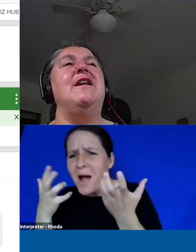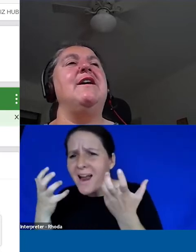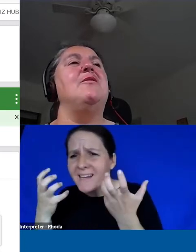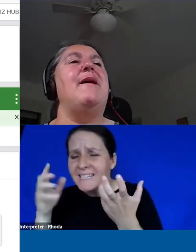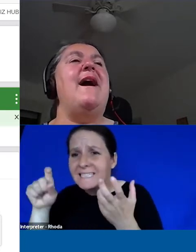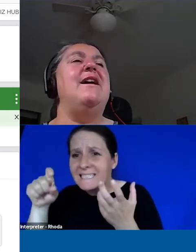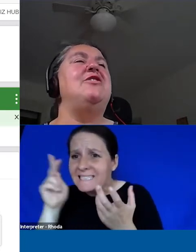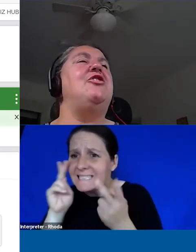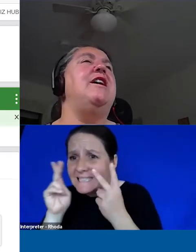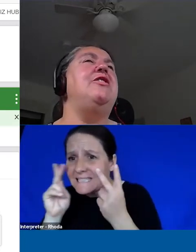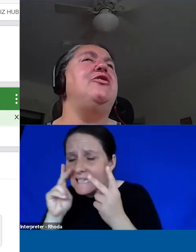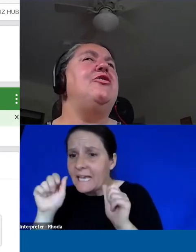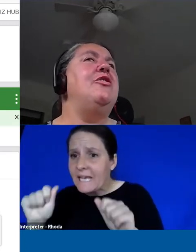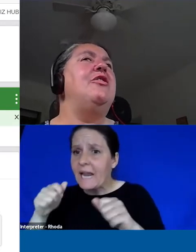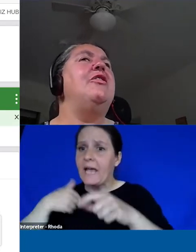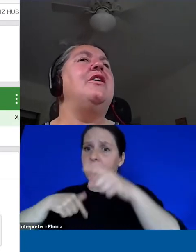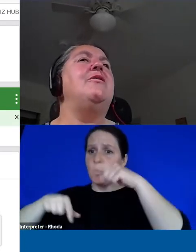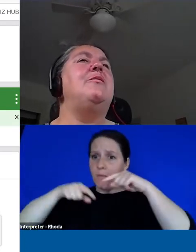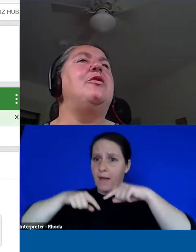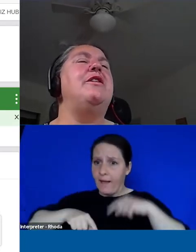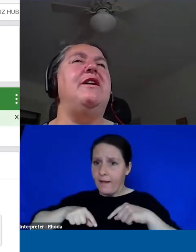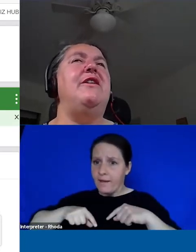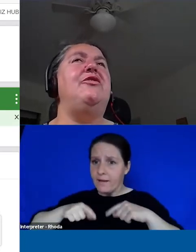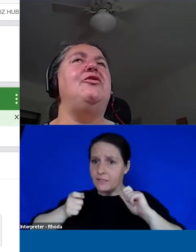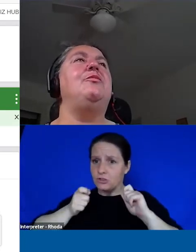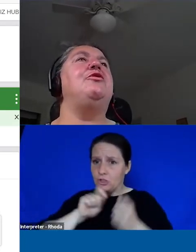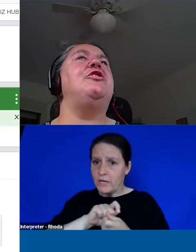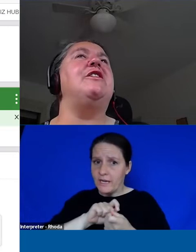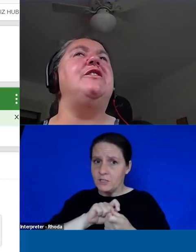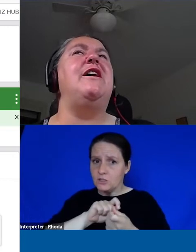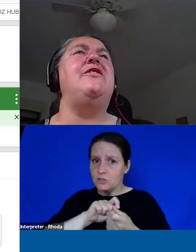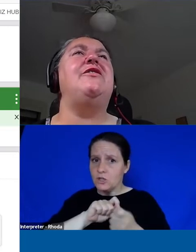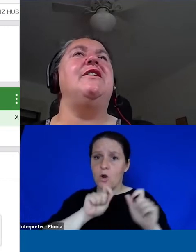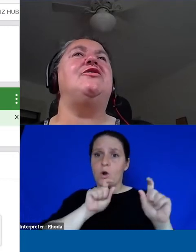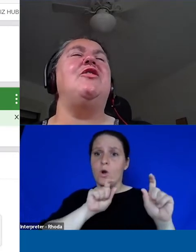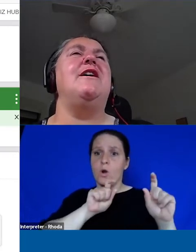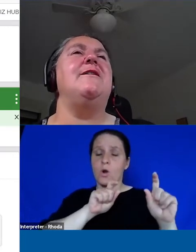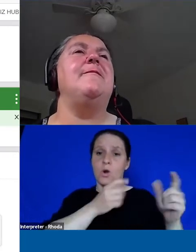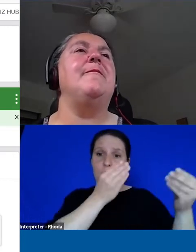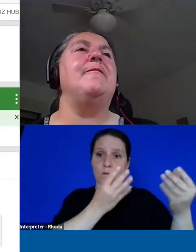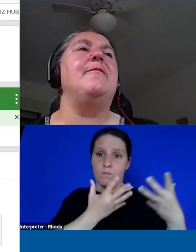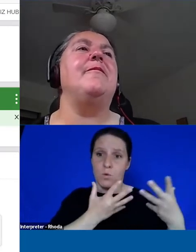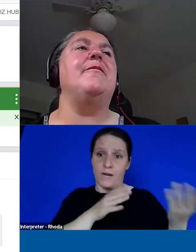Can I go back and change the reported deaths to projected deaths? Let's try.